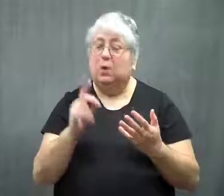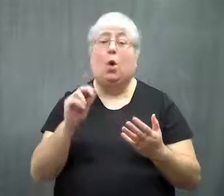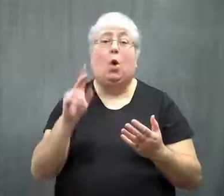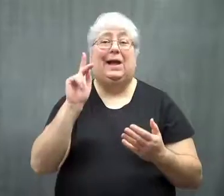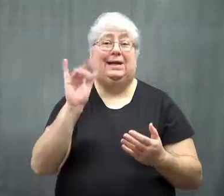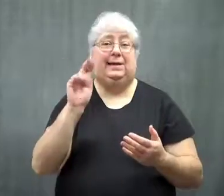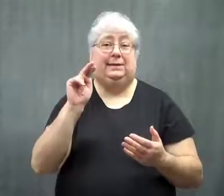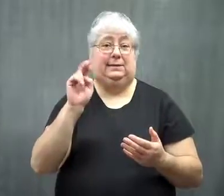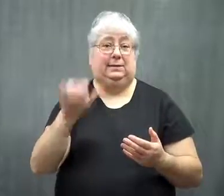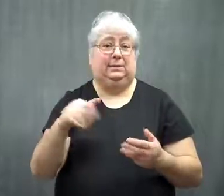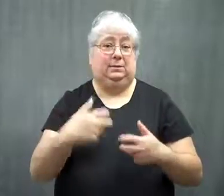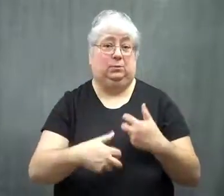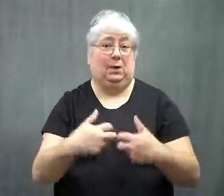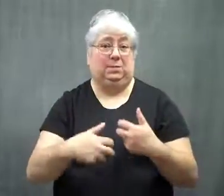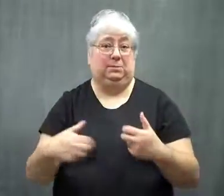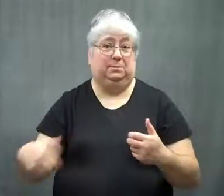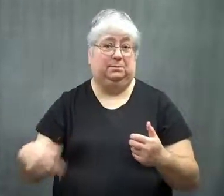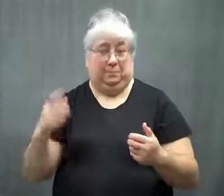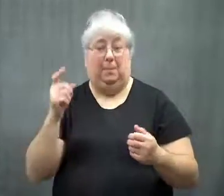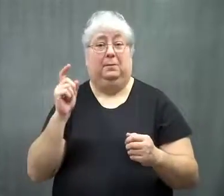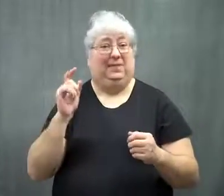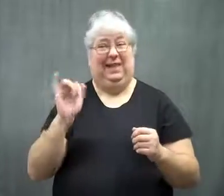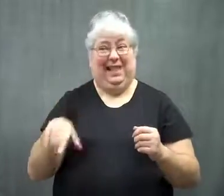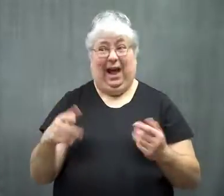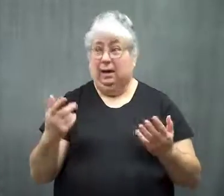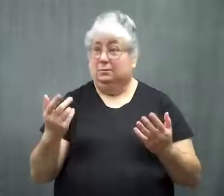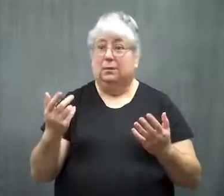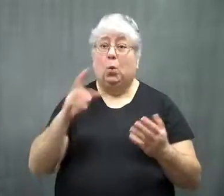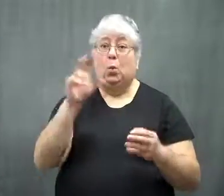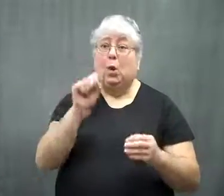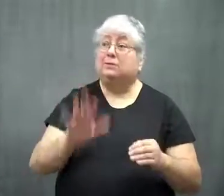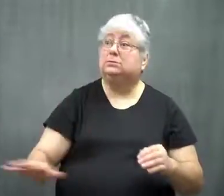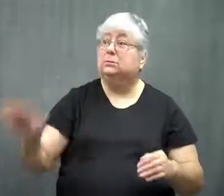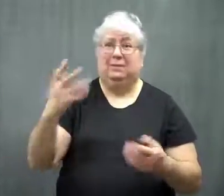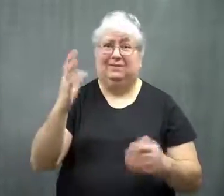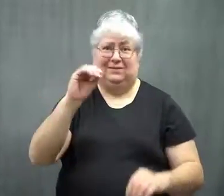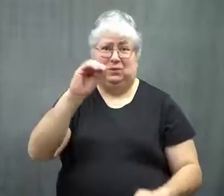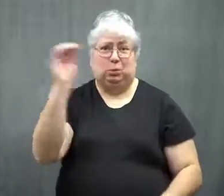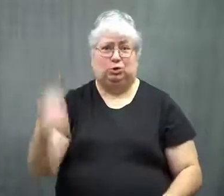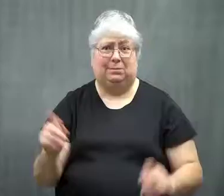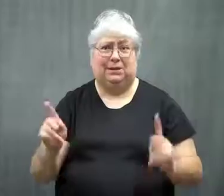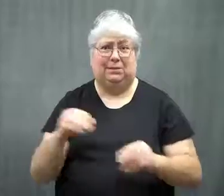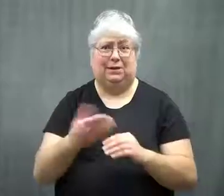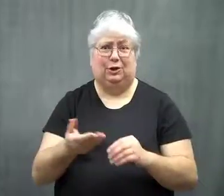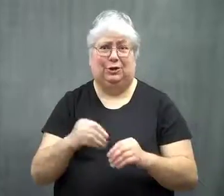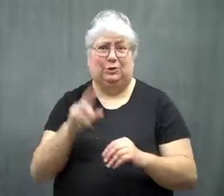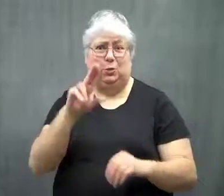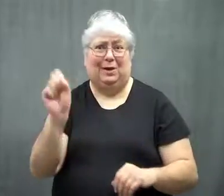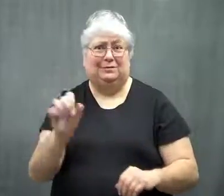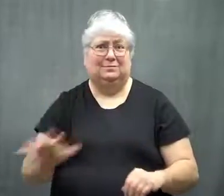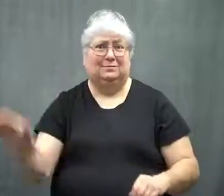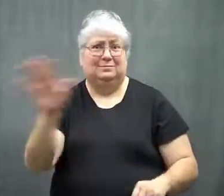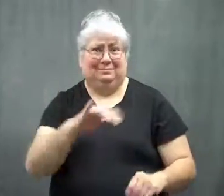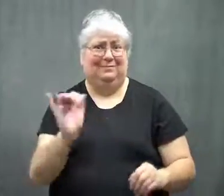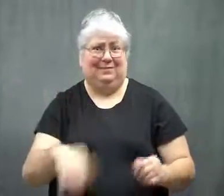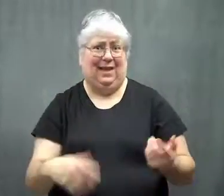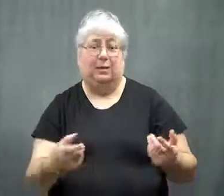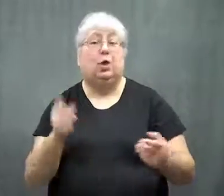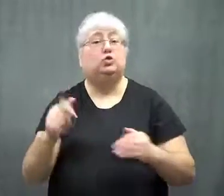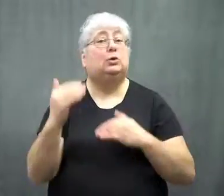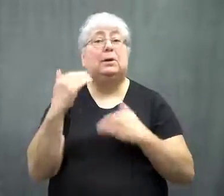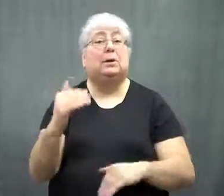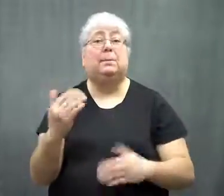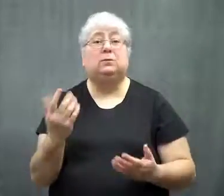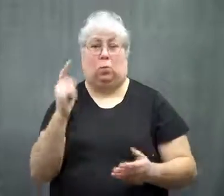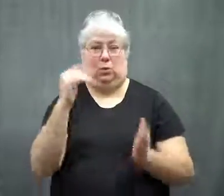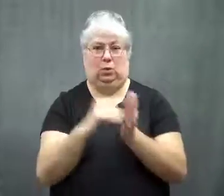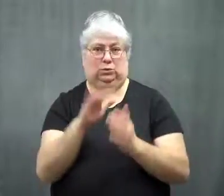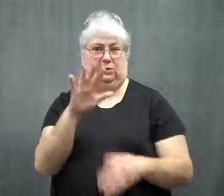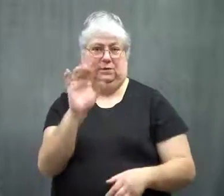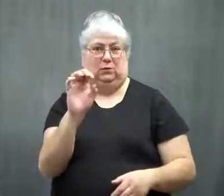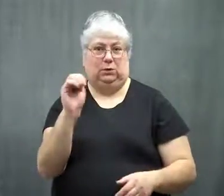or those with kidney disease, all together make up 50% of the population of the U.S.